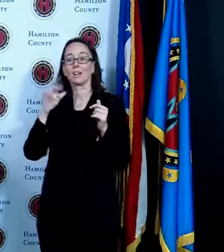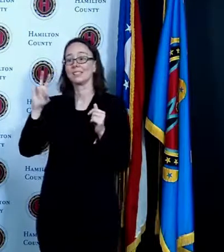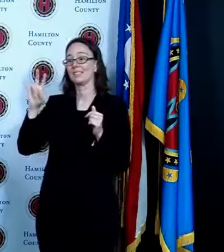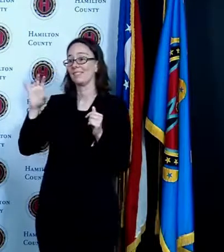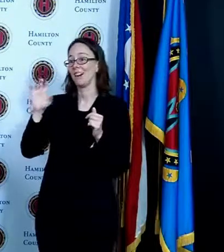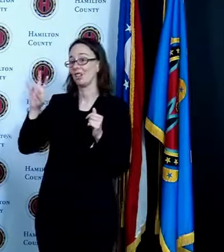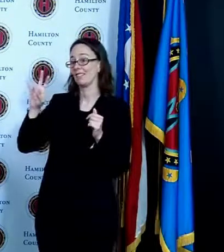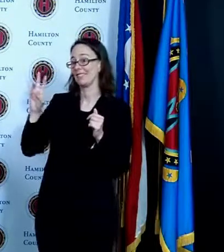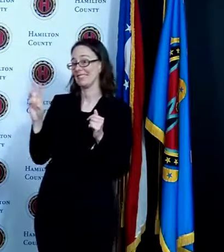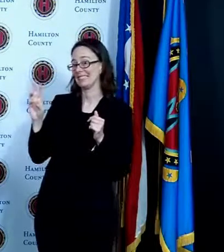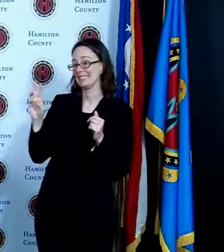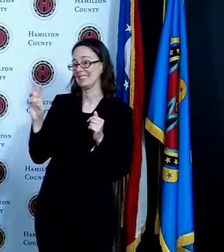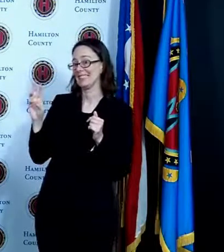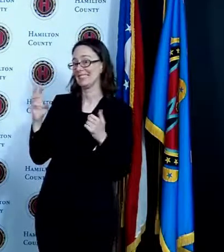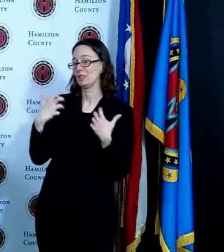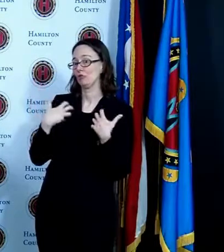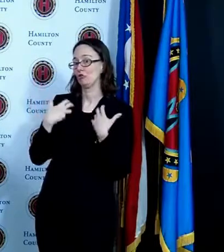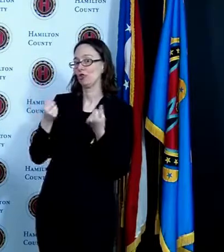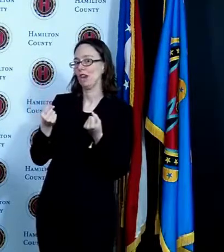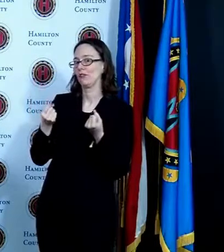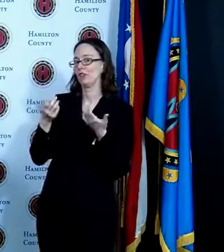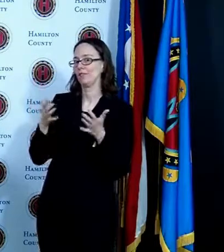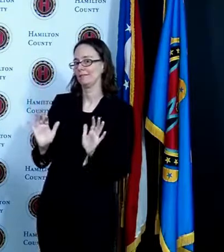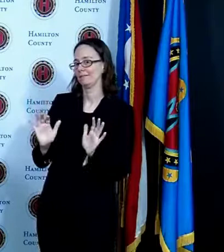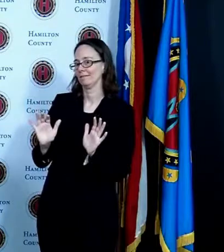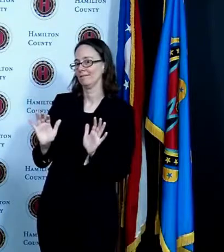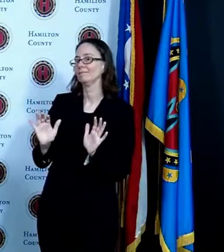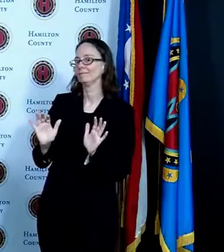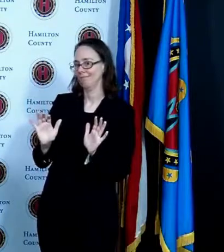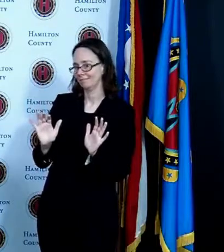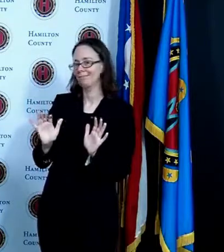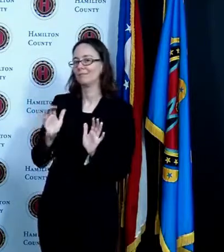of an outbreak and the outbreak will continue to cause issues for the